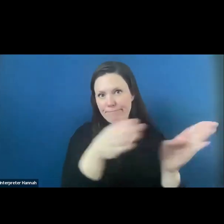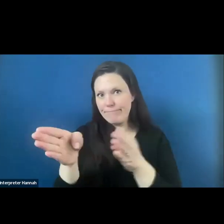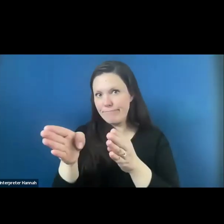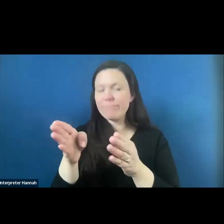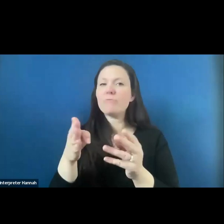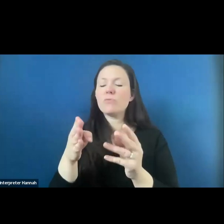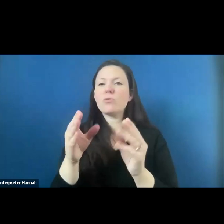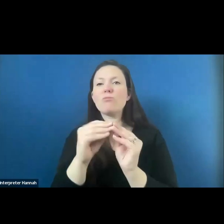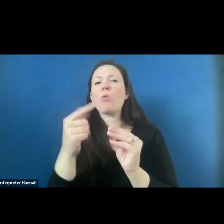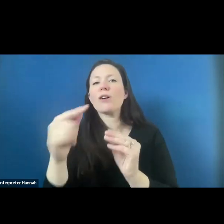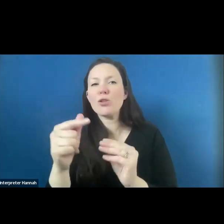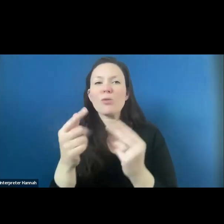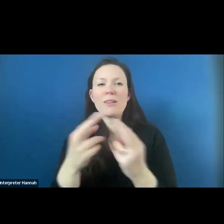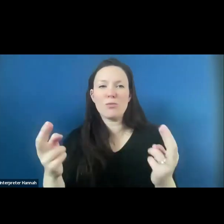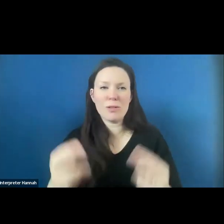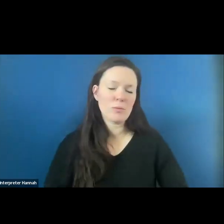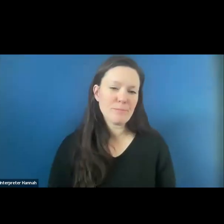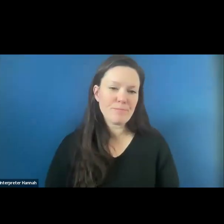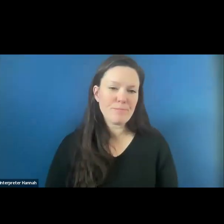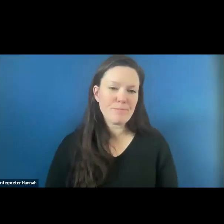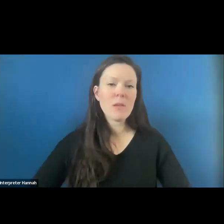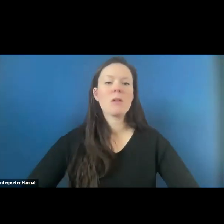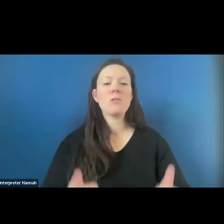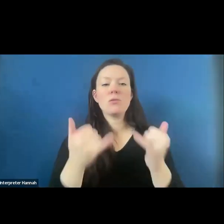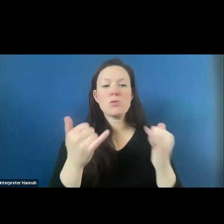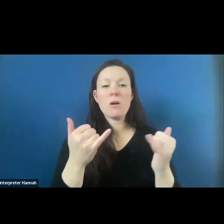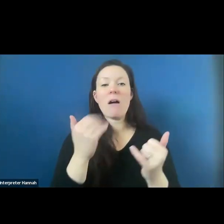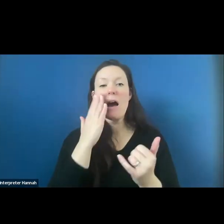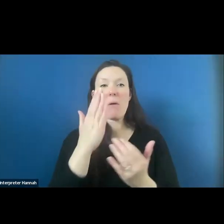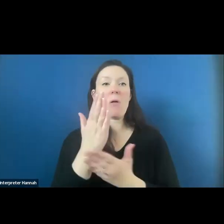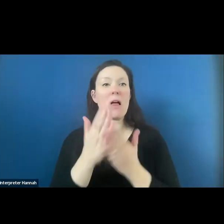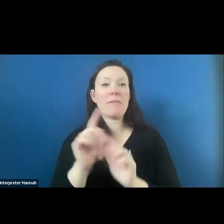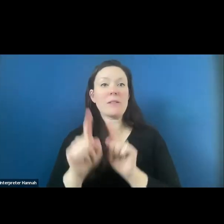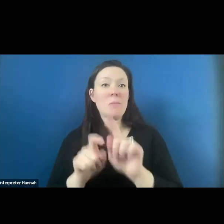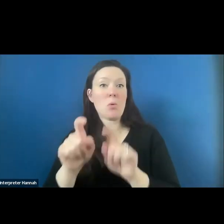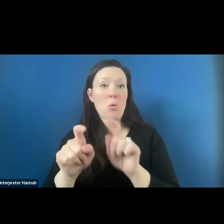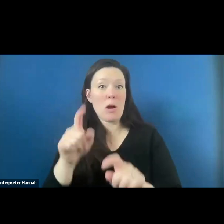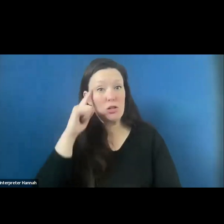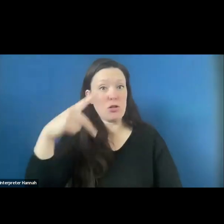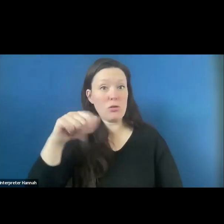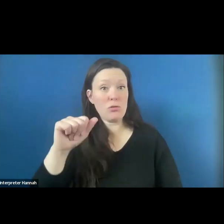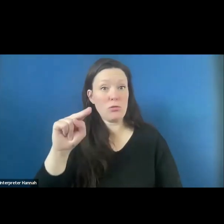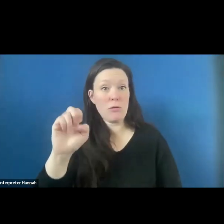So I'm going to move into some questions for our panel today. But, of course, we'd also love to hear from the audience, so please